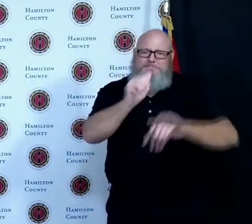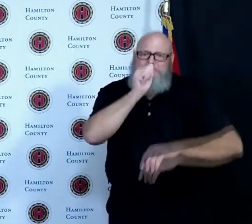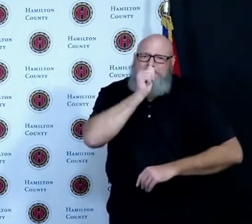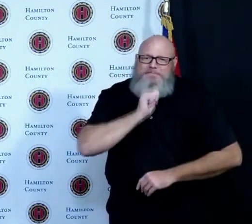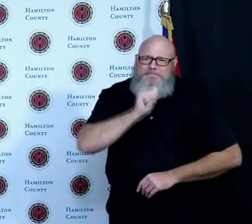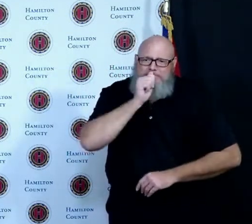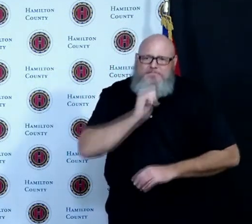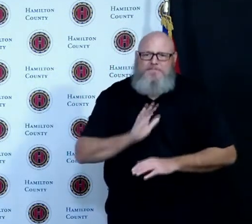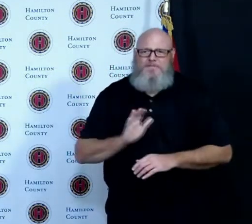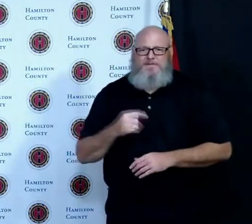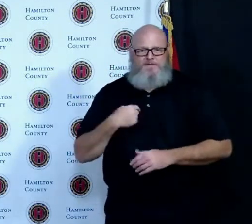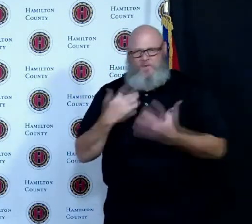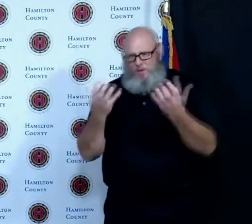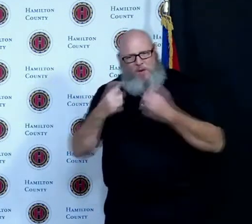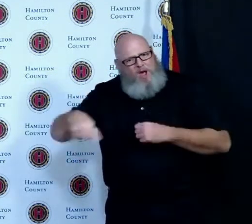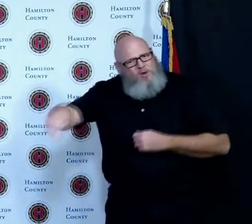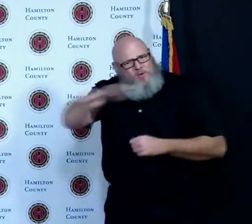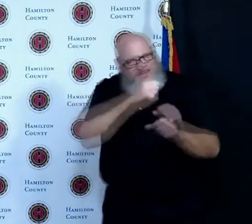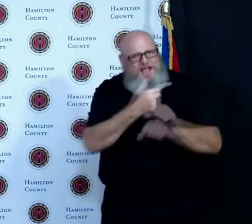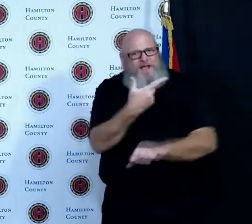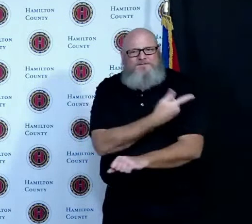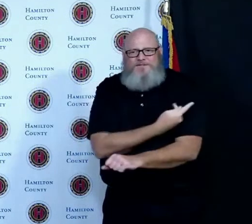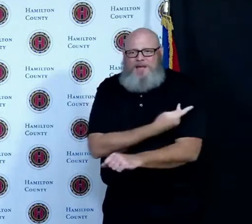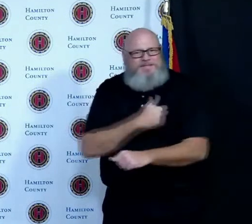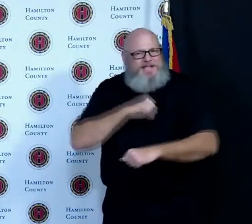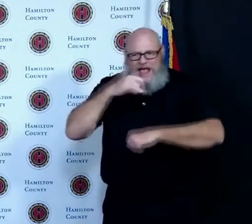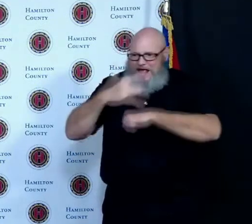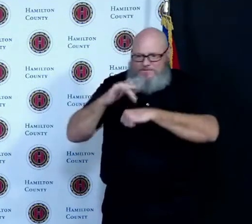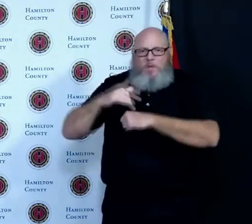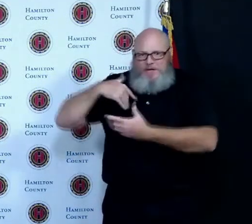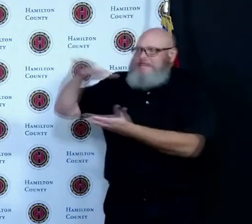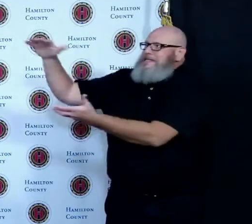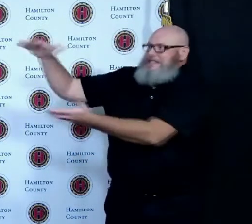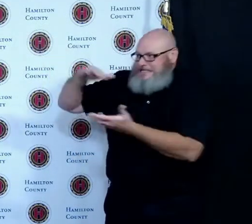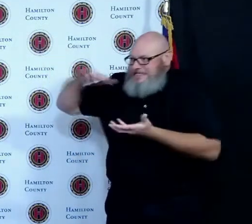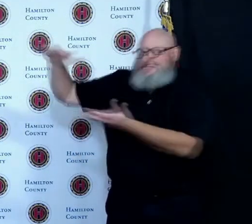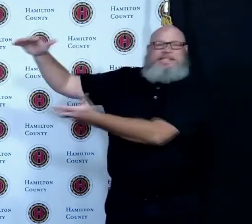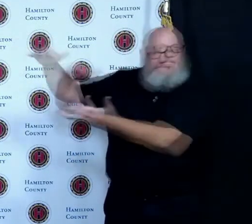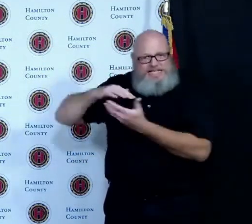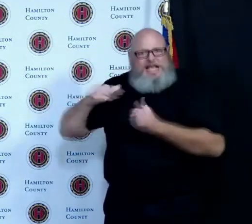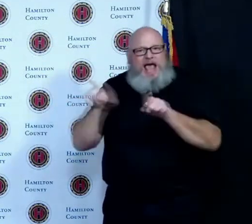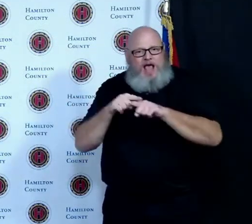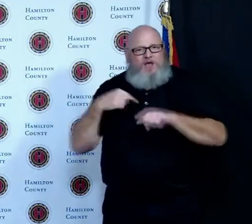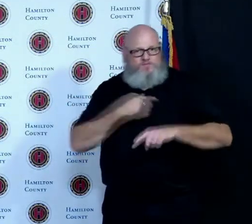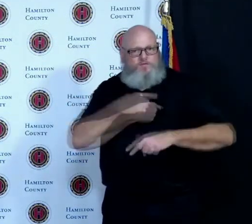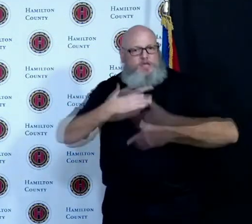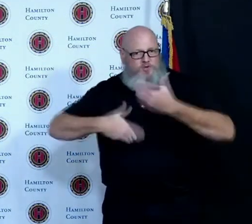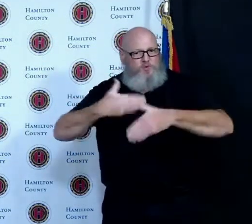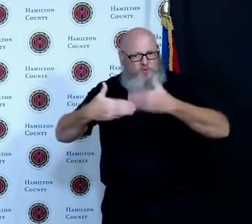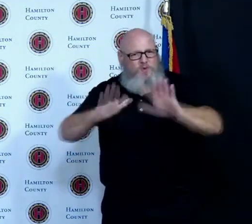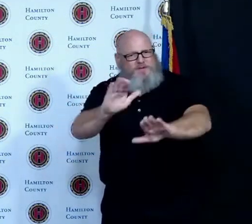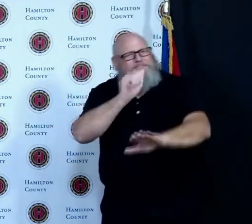we just don't have it yet and so we all heard the Governor say yesterday that in two weeks